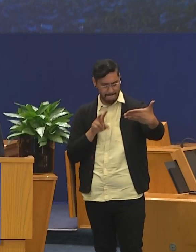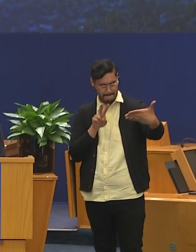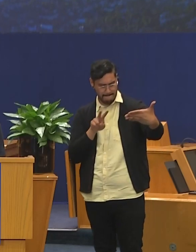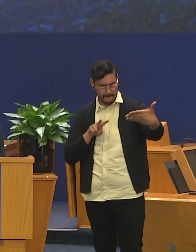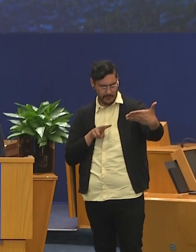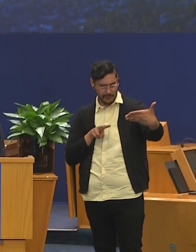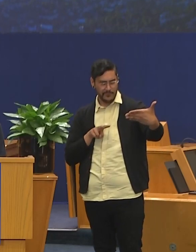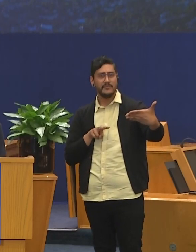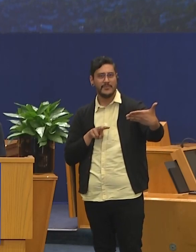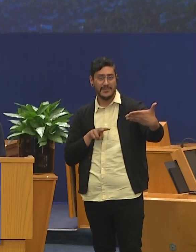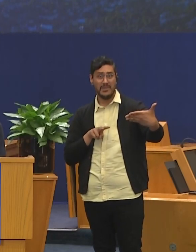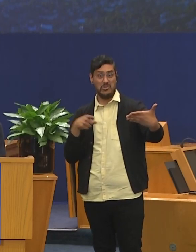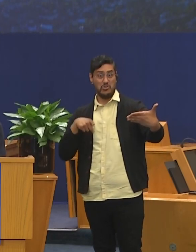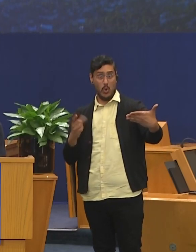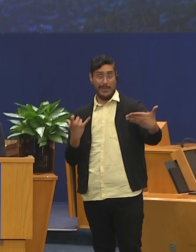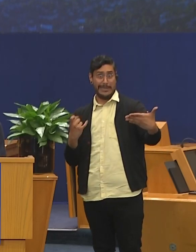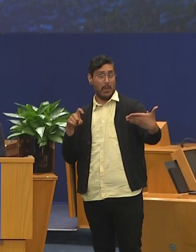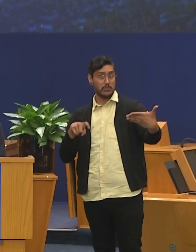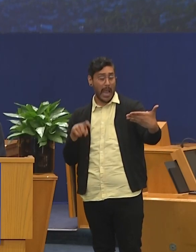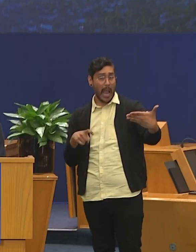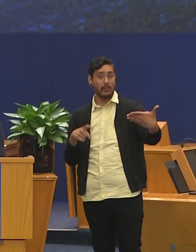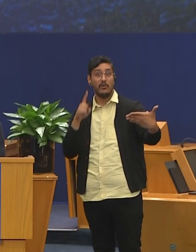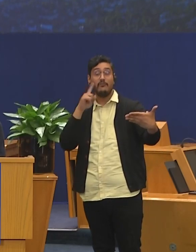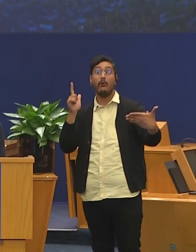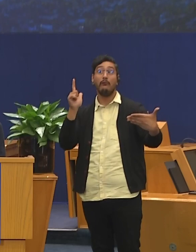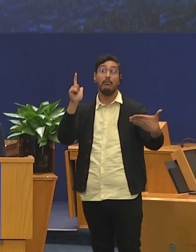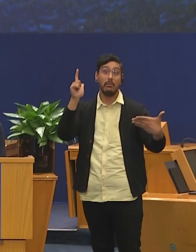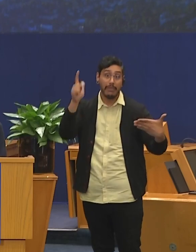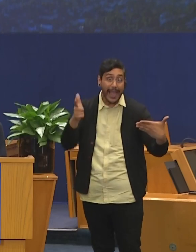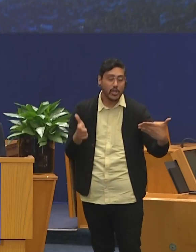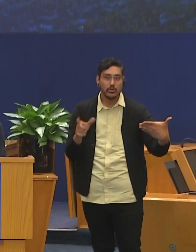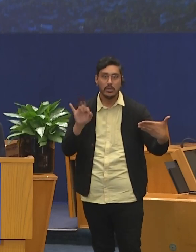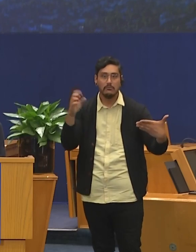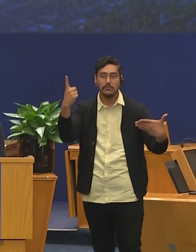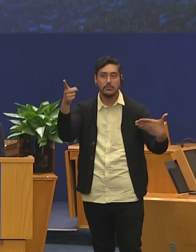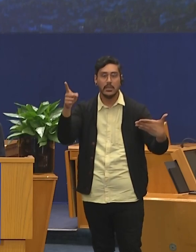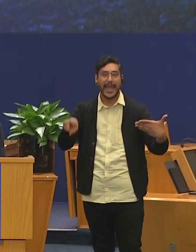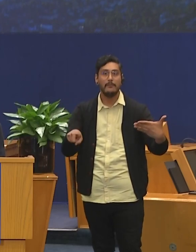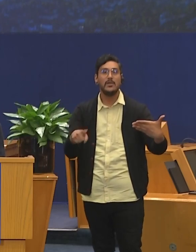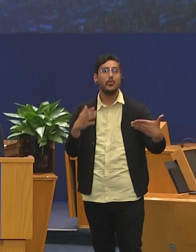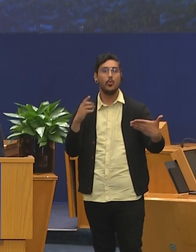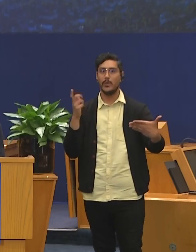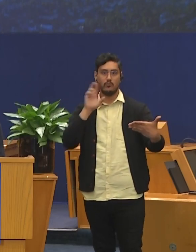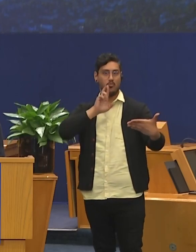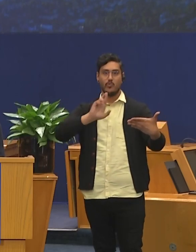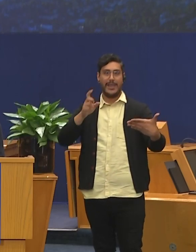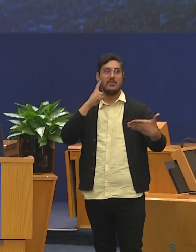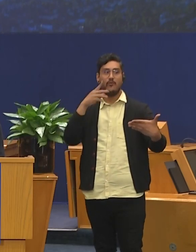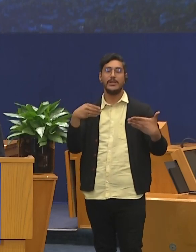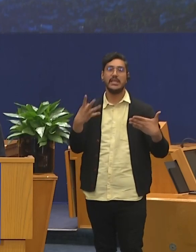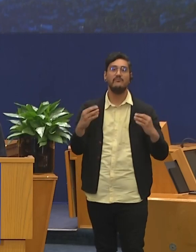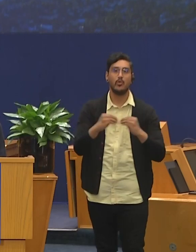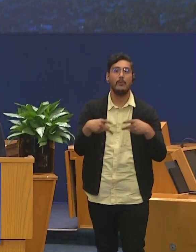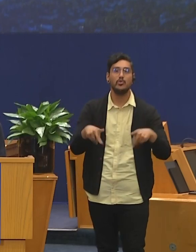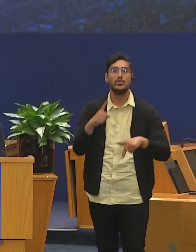US WITHIN THIS PANDEMIC TO MAKE SURE THAT OUR RESPONSES ARE APPROPRIATE IN GETTING EVERYBODY